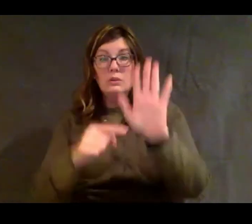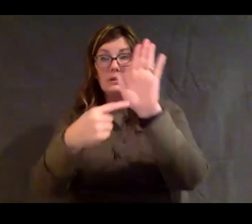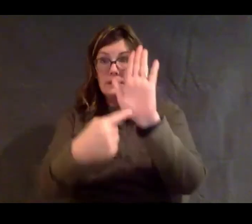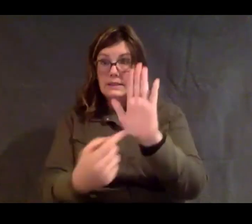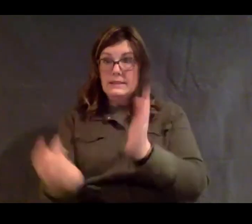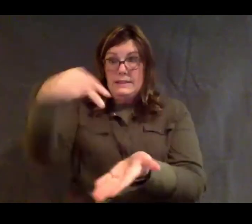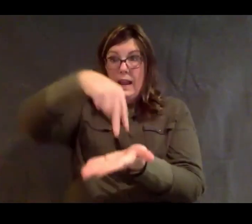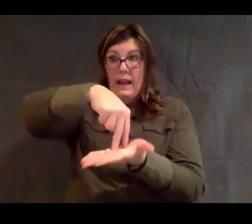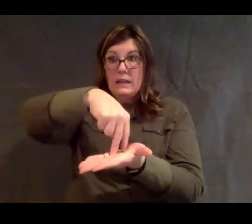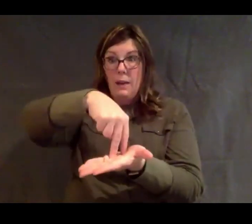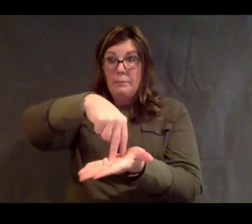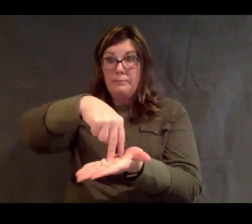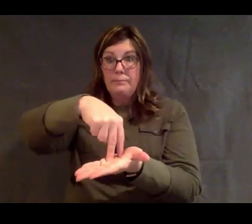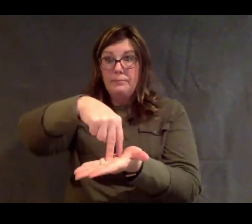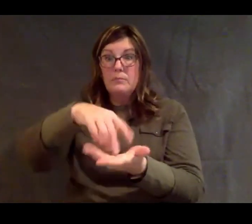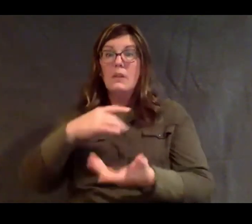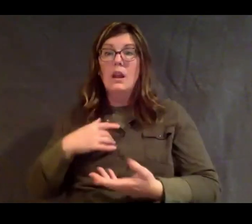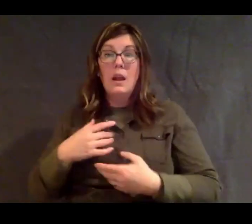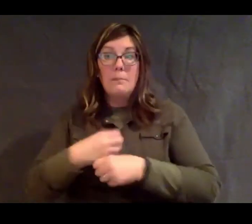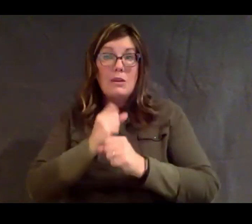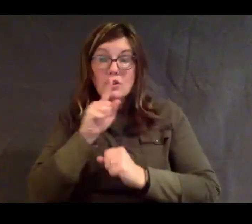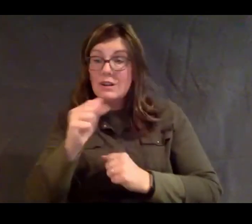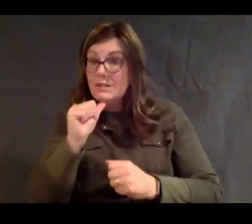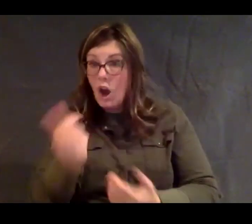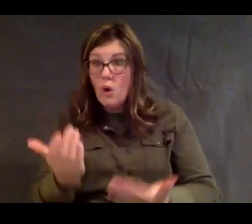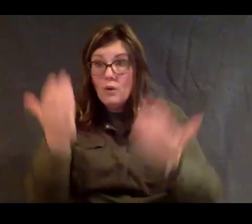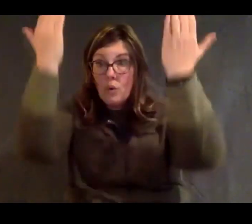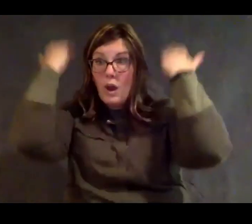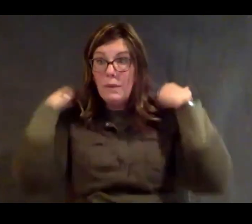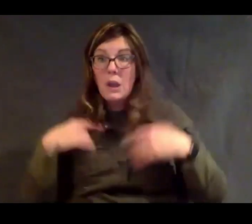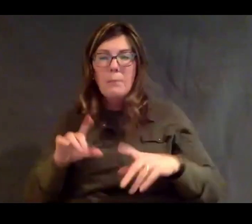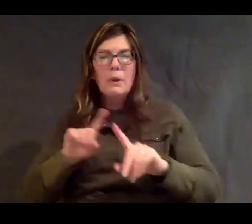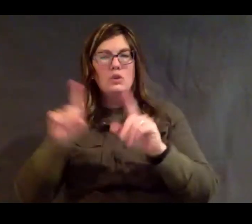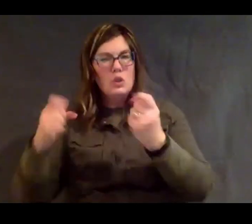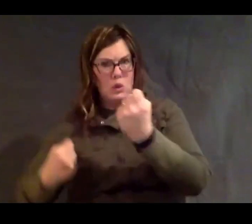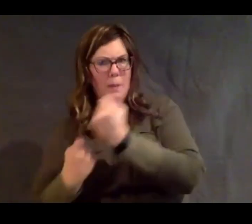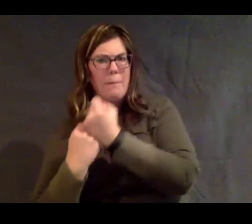make sure it's not overwhelming but do your part for change sitting back is complacency it's not